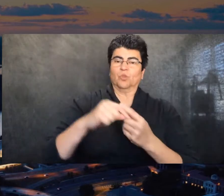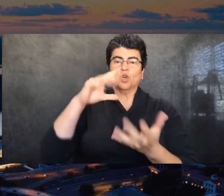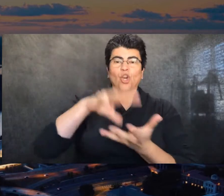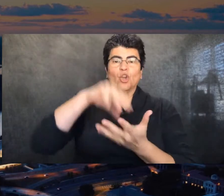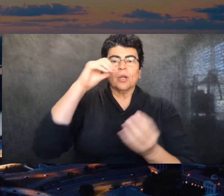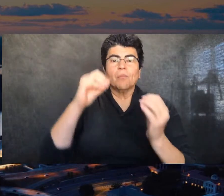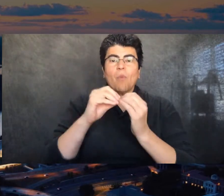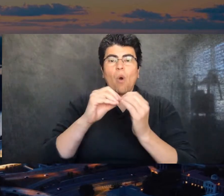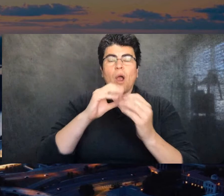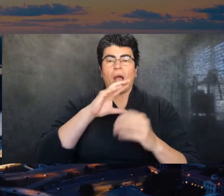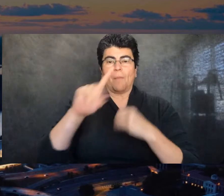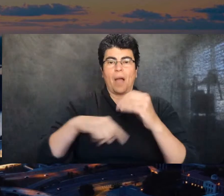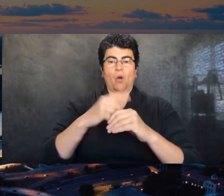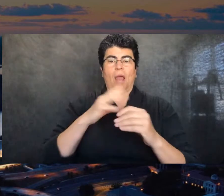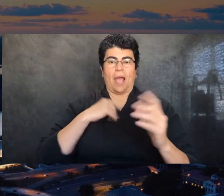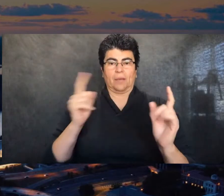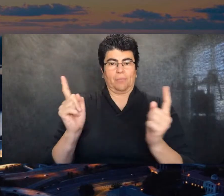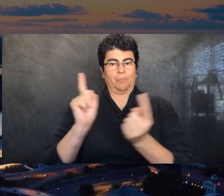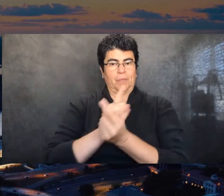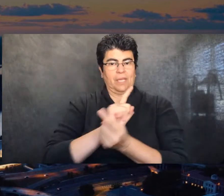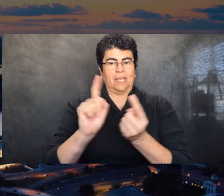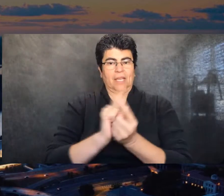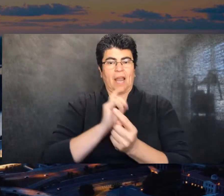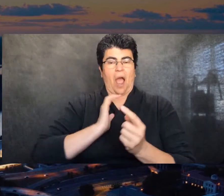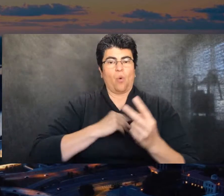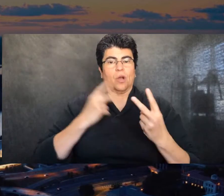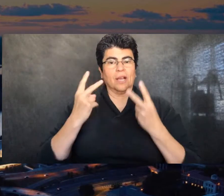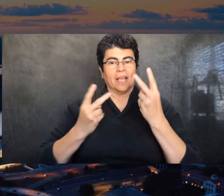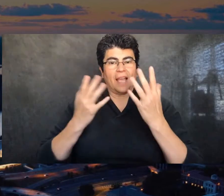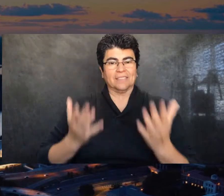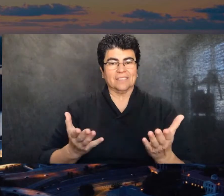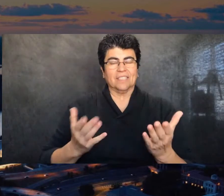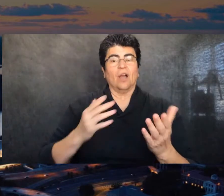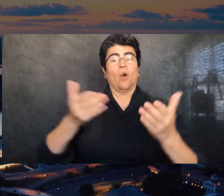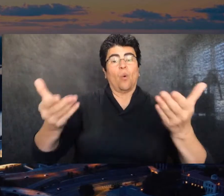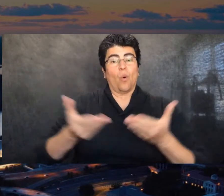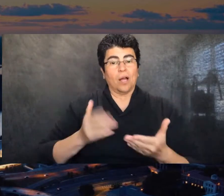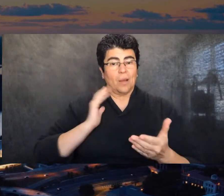and meet our guests. So please, welcome our panelists,